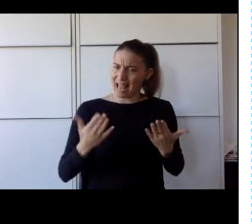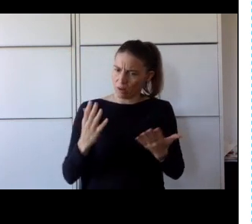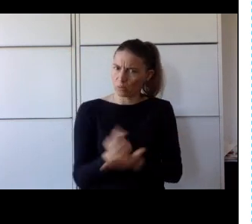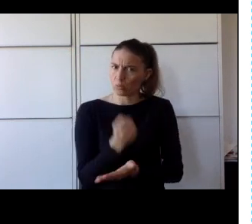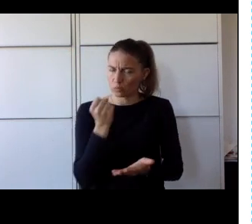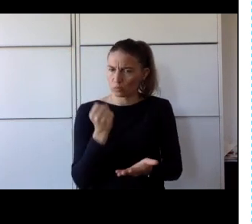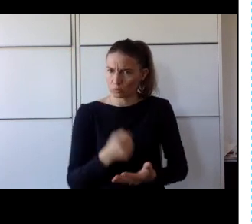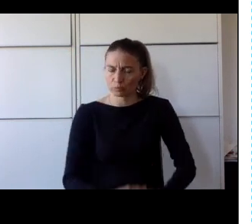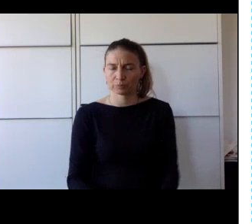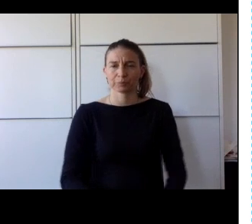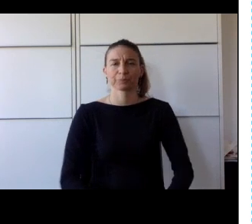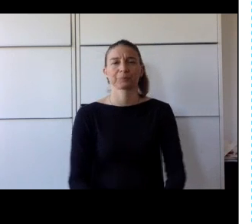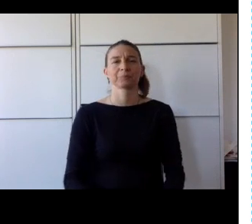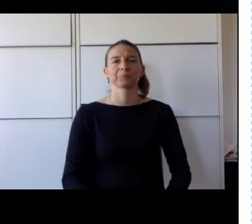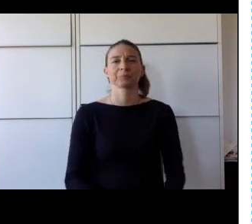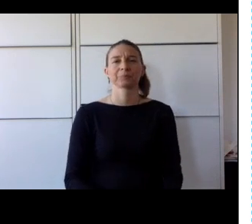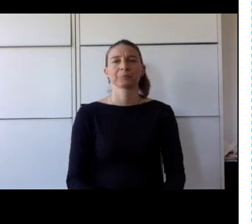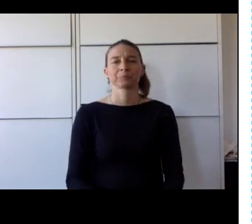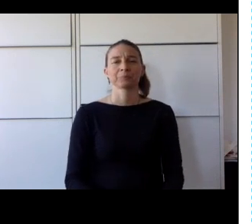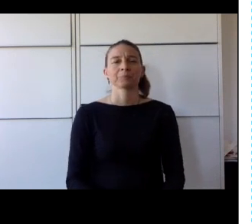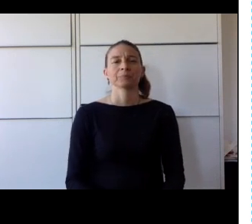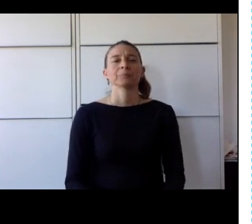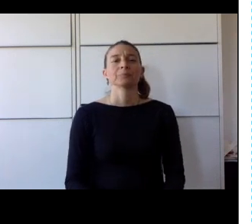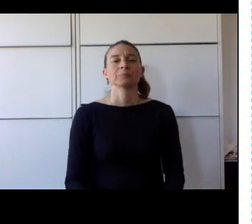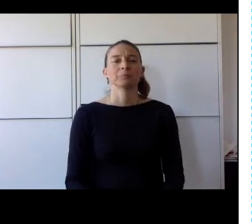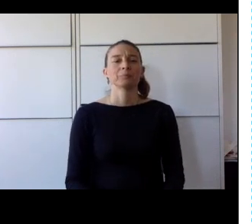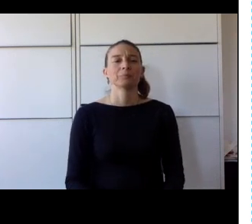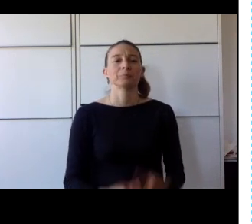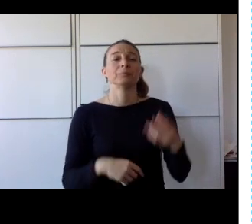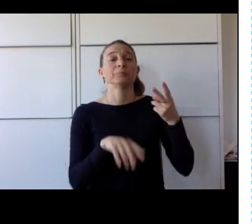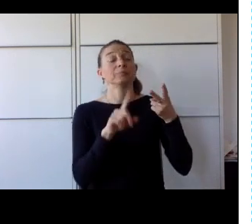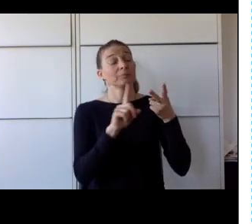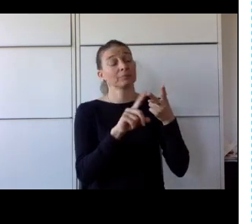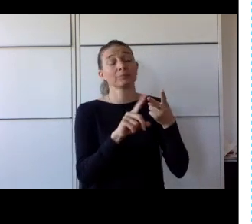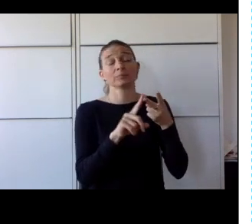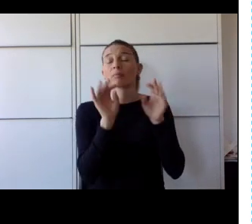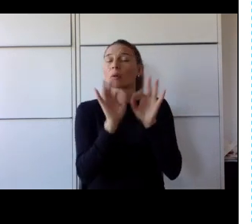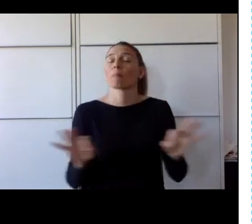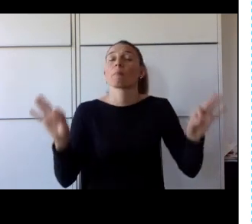What we also want to see is that no preregistration is required